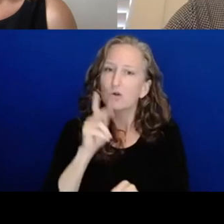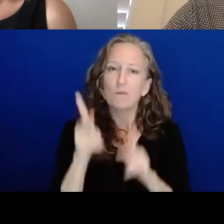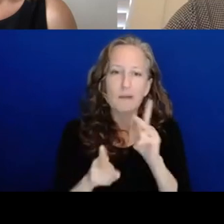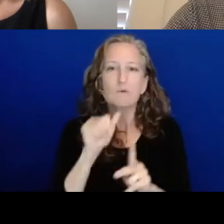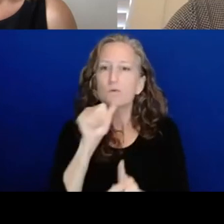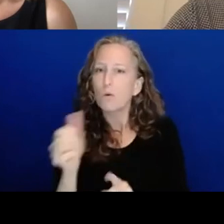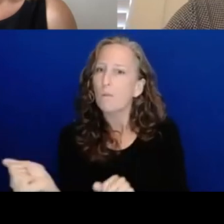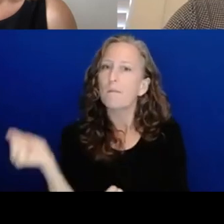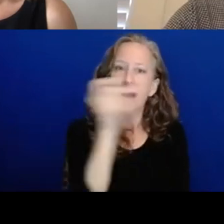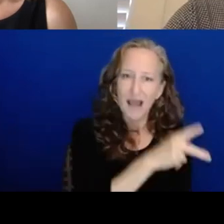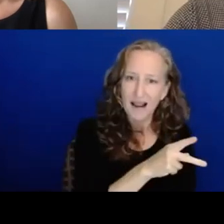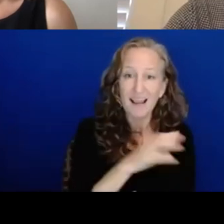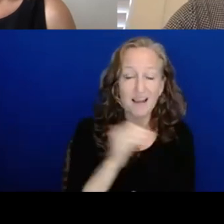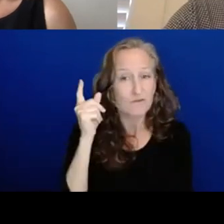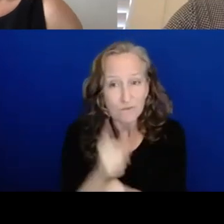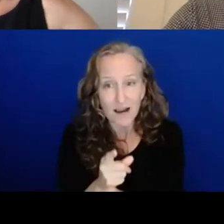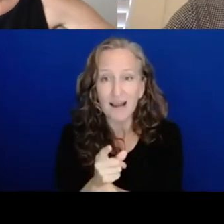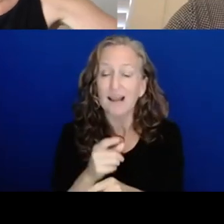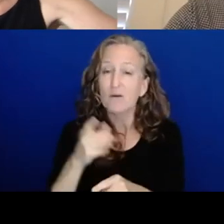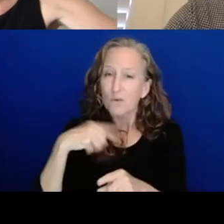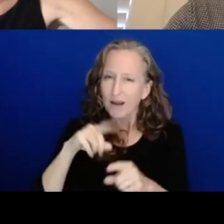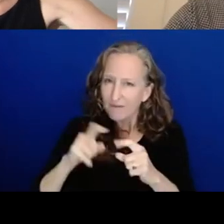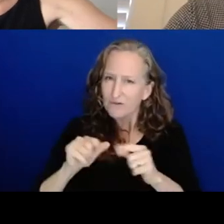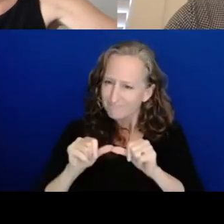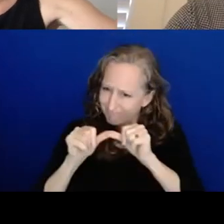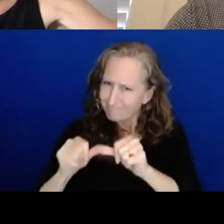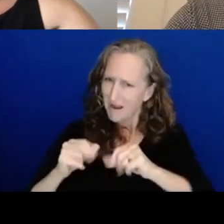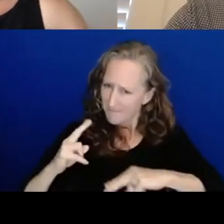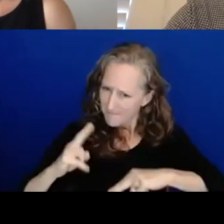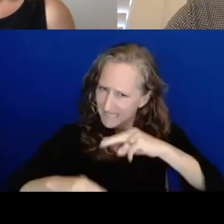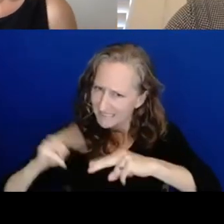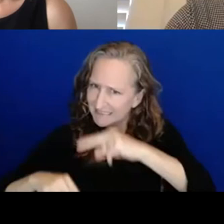build that's next. That is baked in. Maybe this is the opportunity for us to, like we